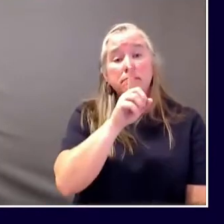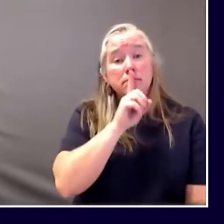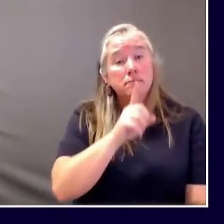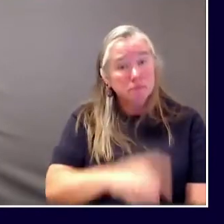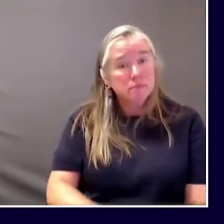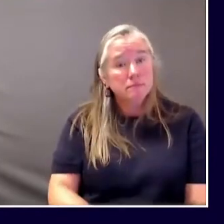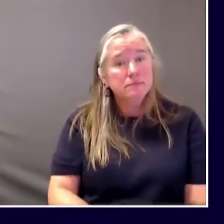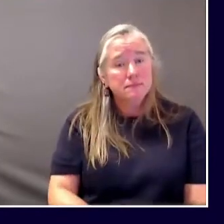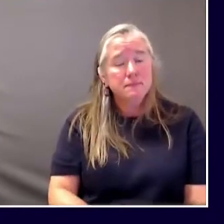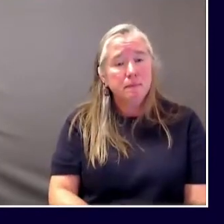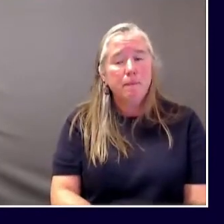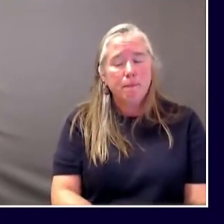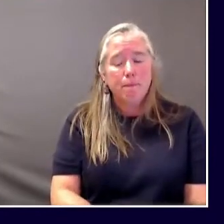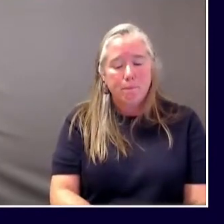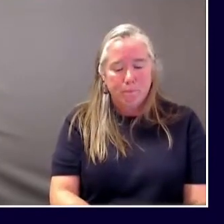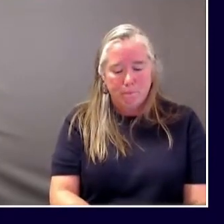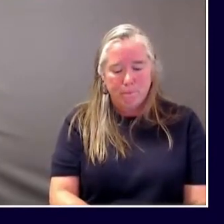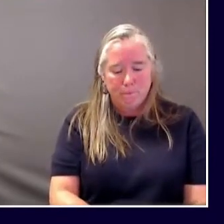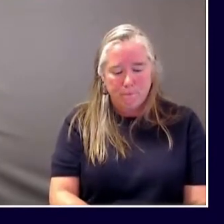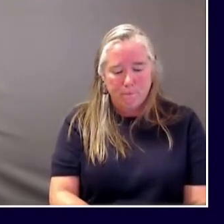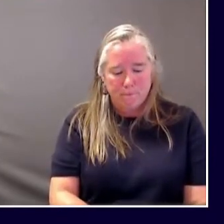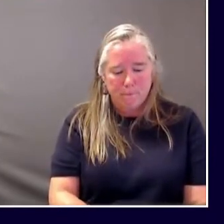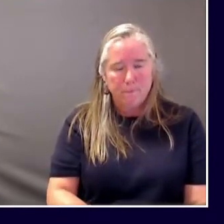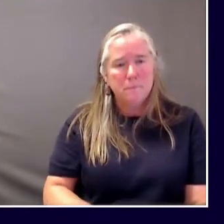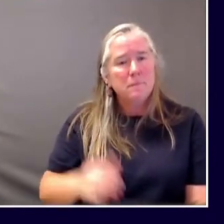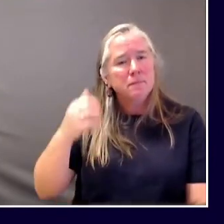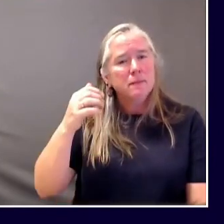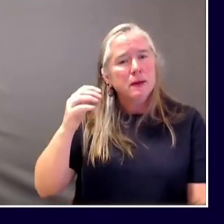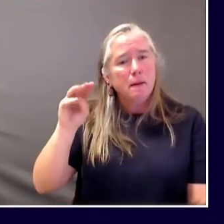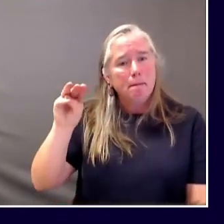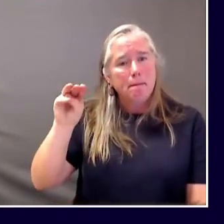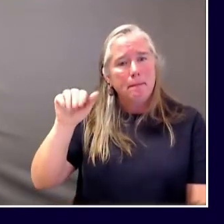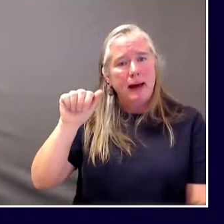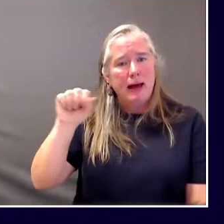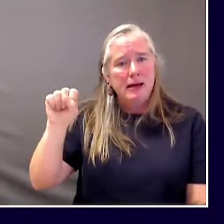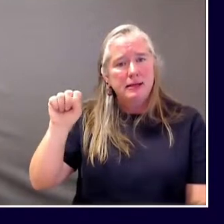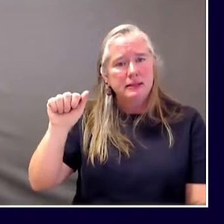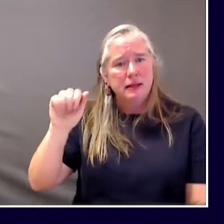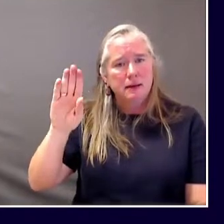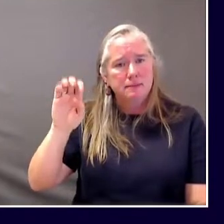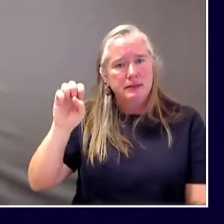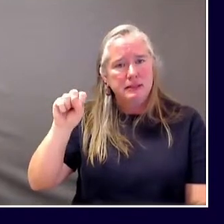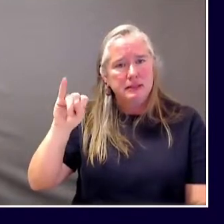past